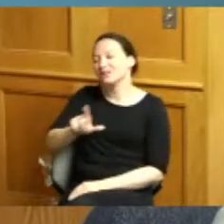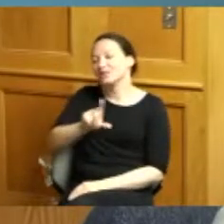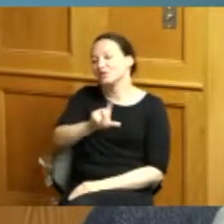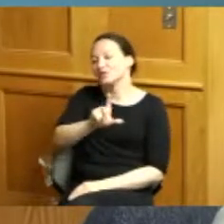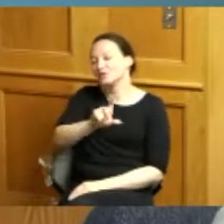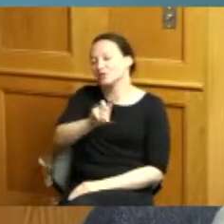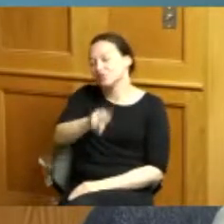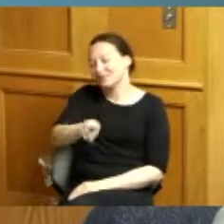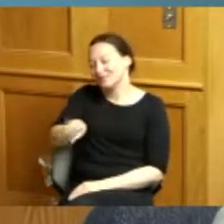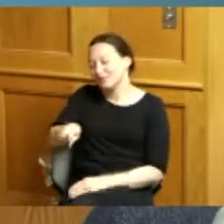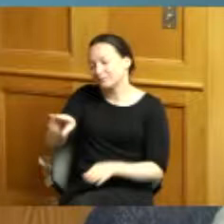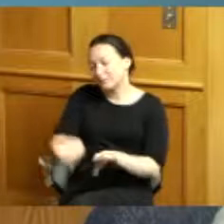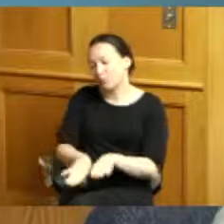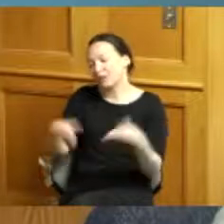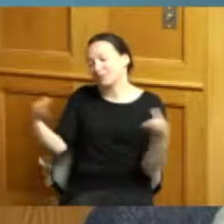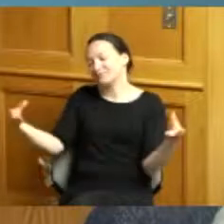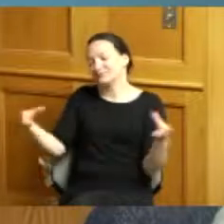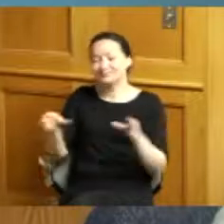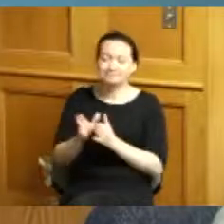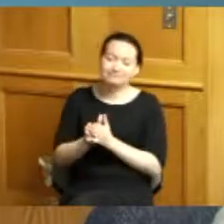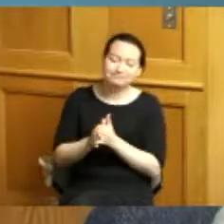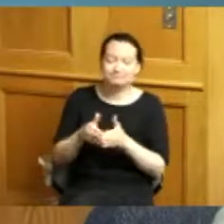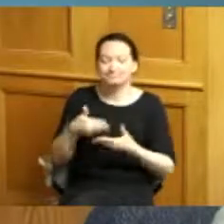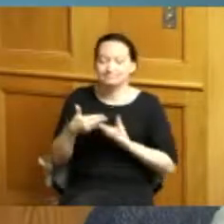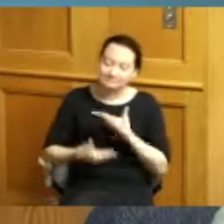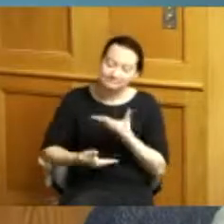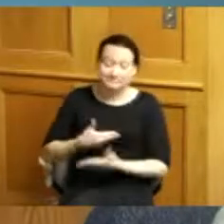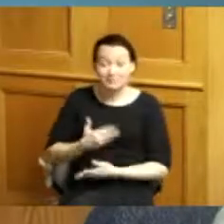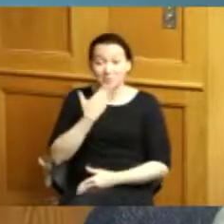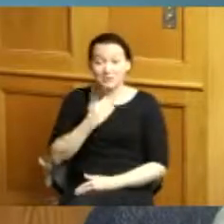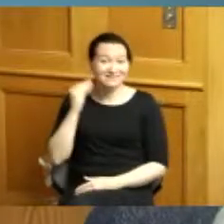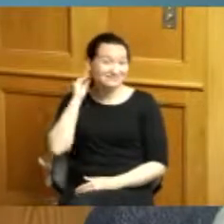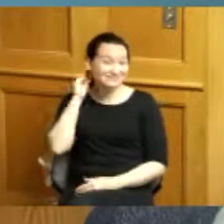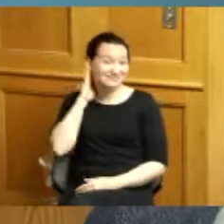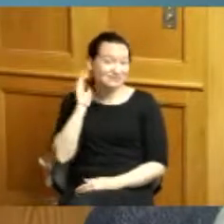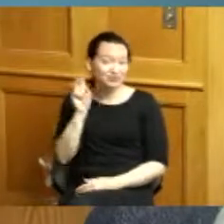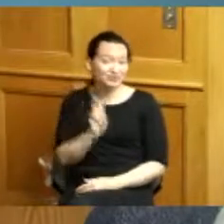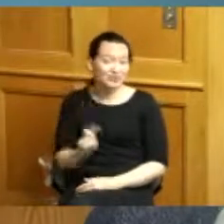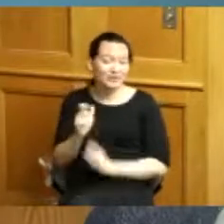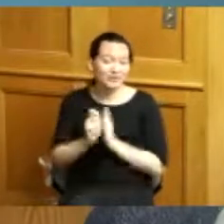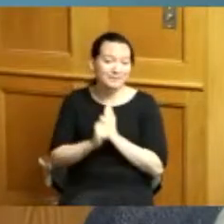opening so we're moving toward that but it's good to know that travel magazine is looking for us